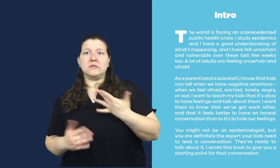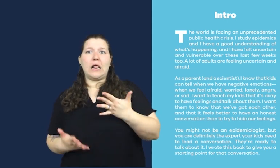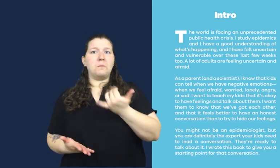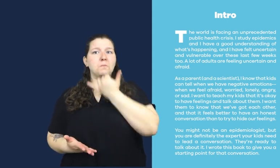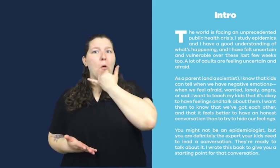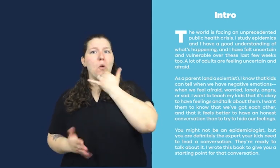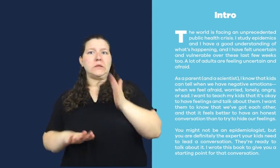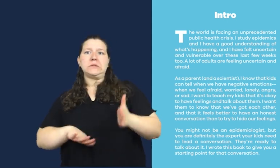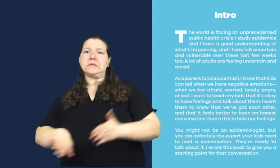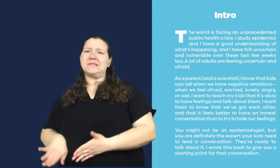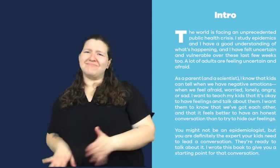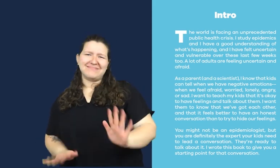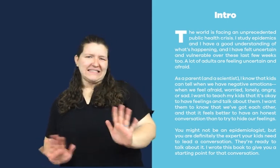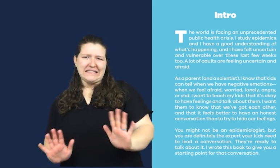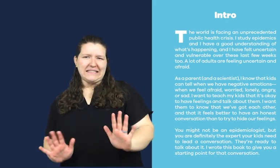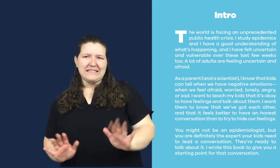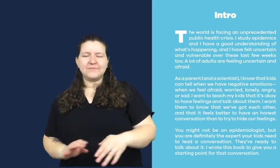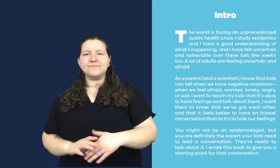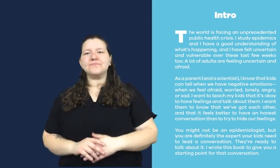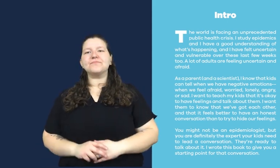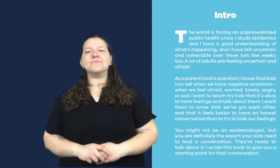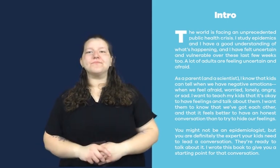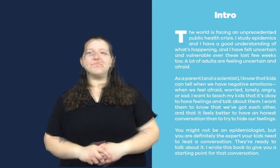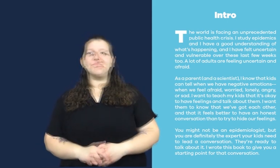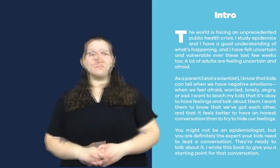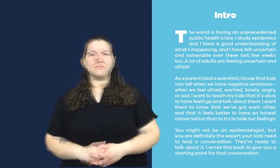than to try to hide our feelings.